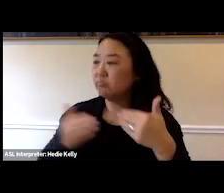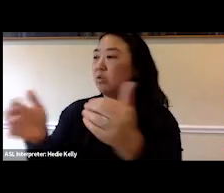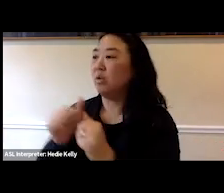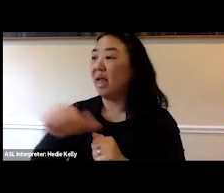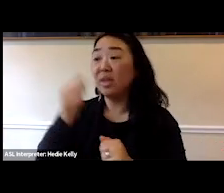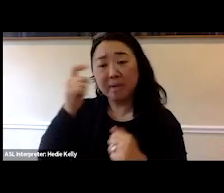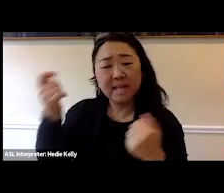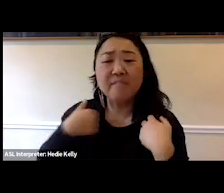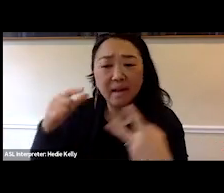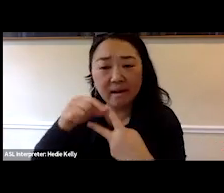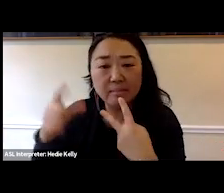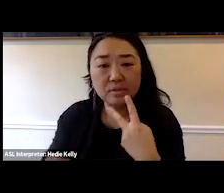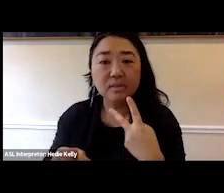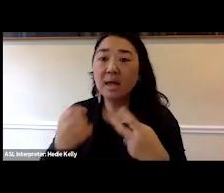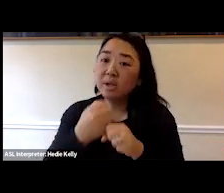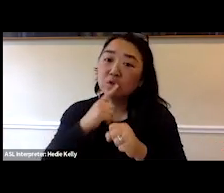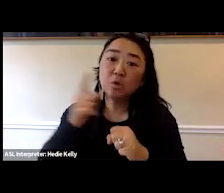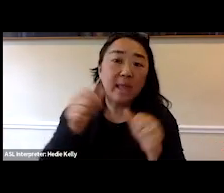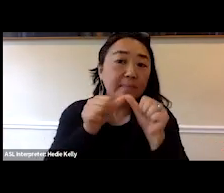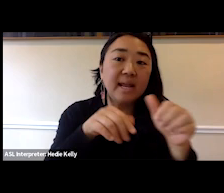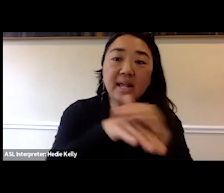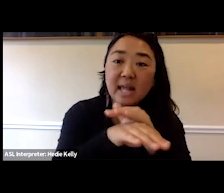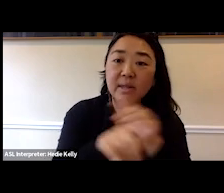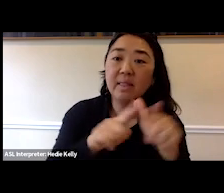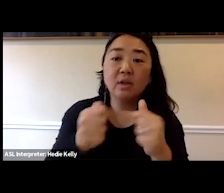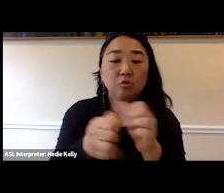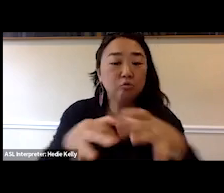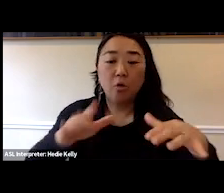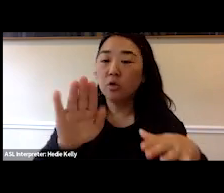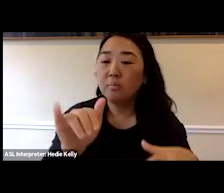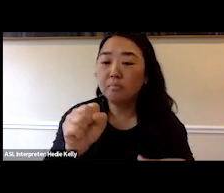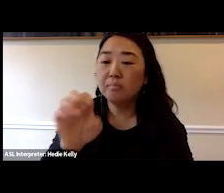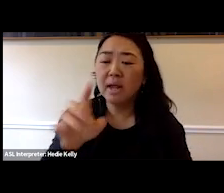and grow your base is really, really important.